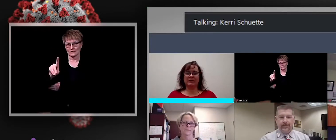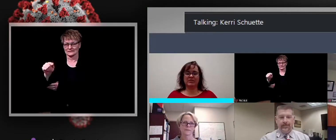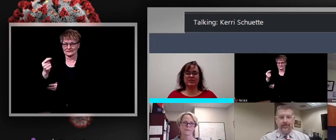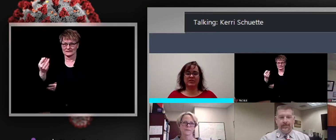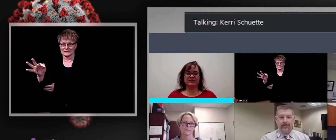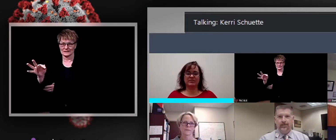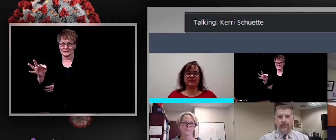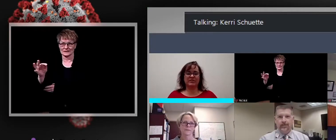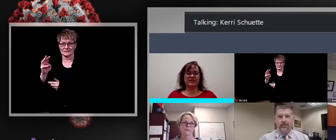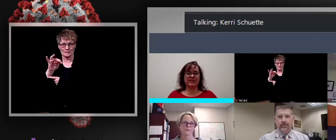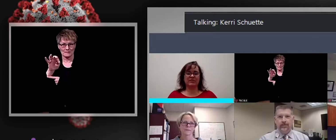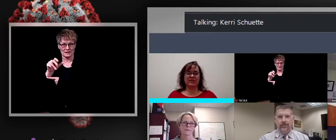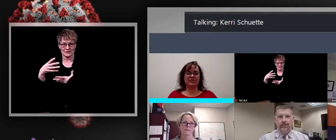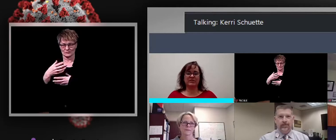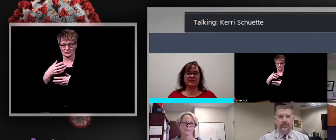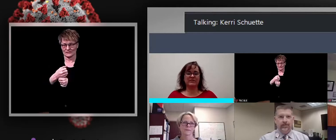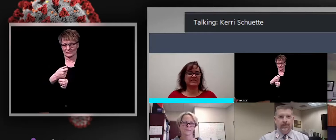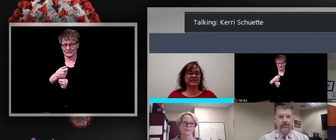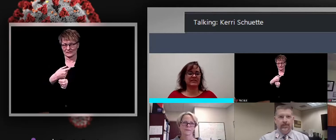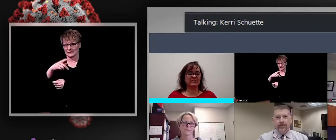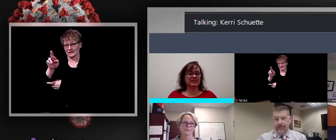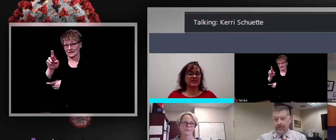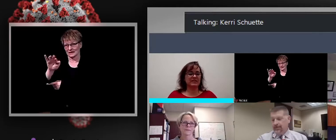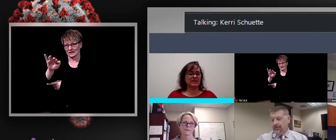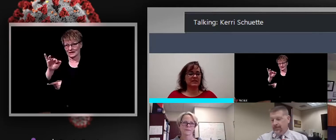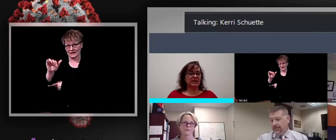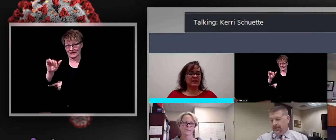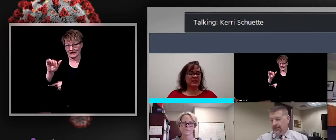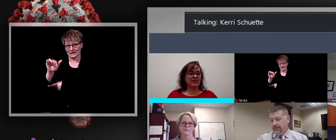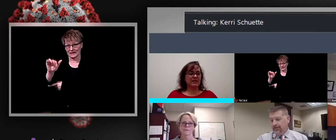Information Officer for the Shasta County Health and Human Services Agency. I'll start